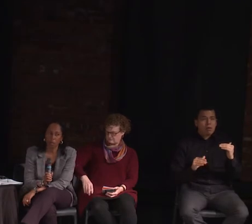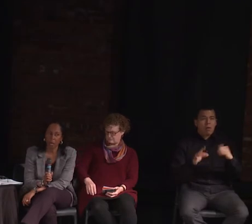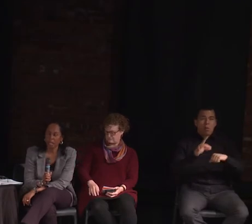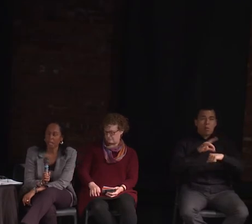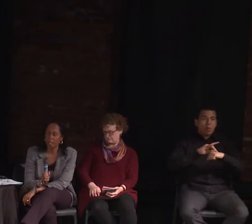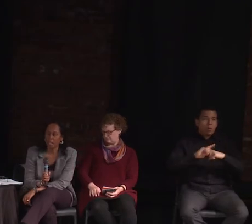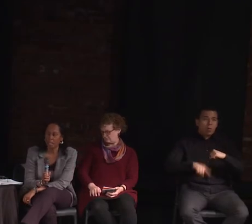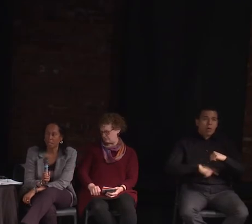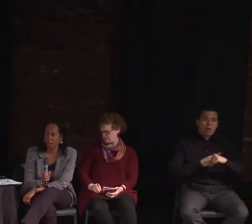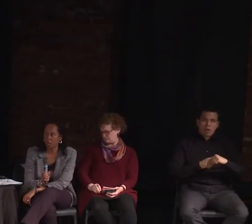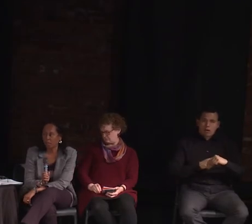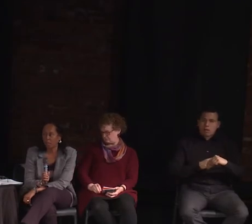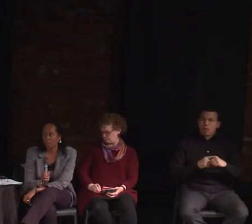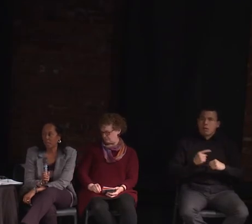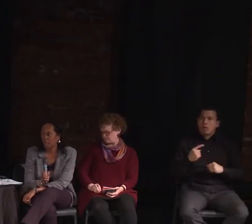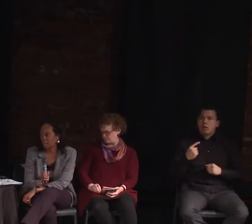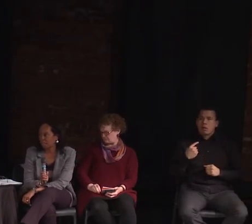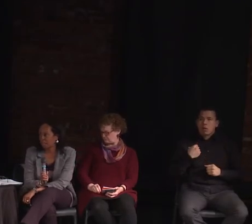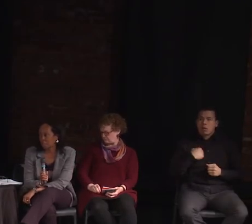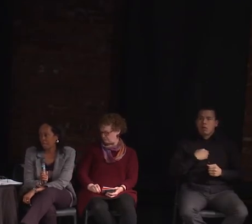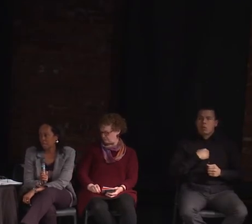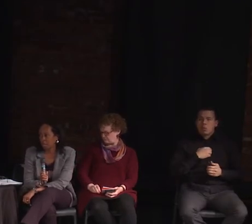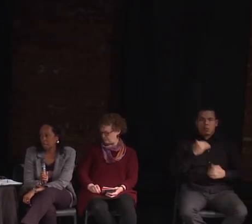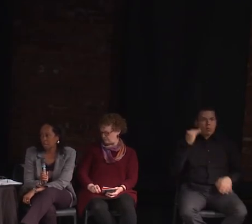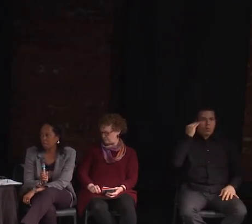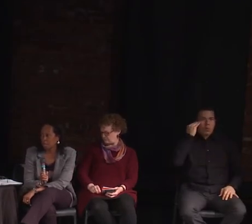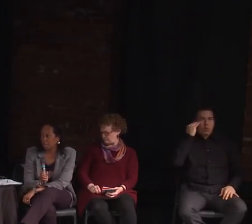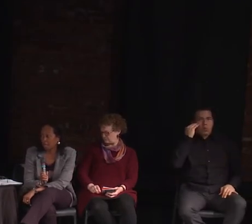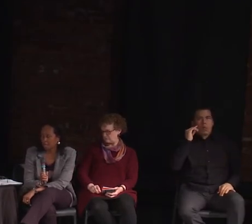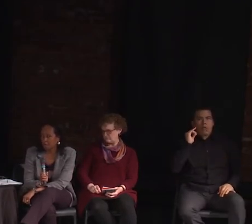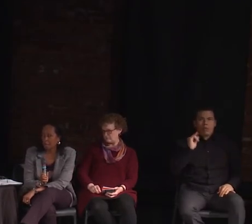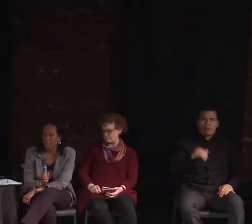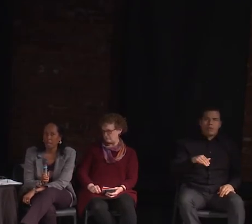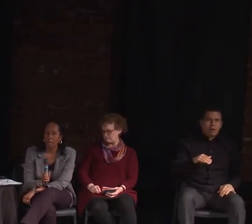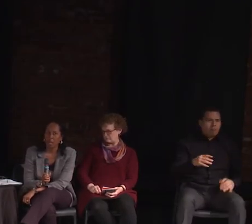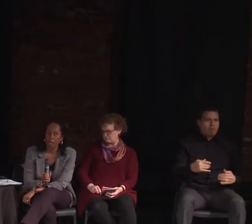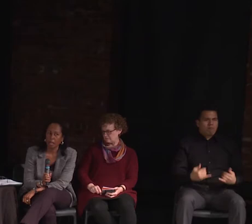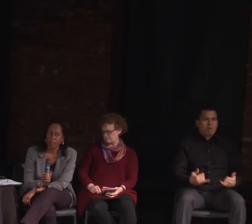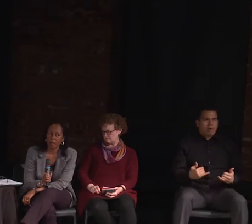We recognized it was really the defining challenge of our time.